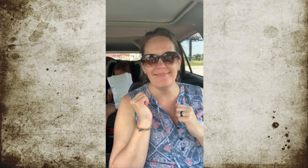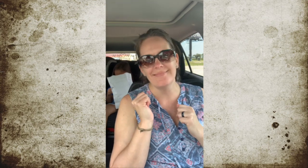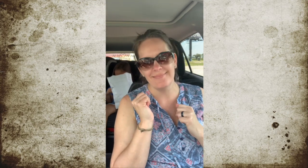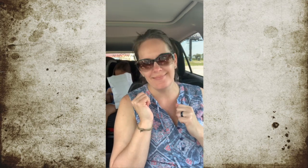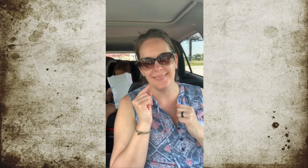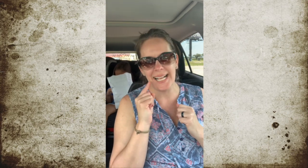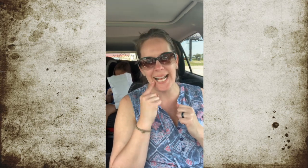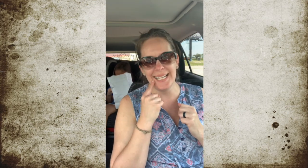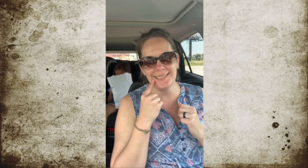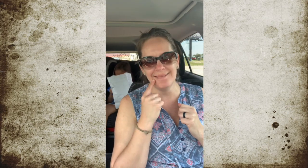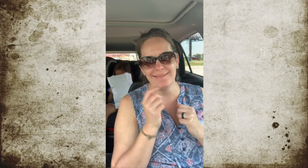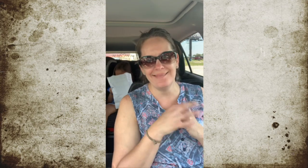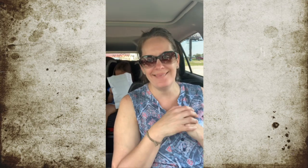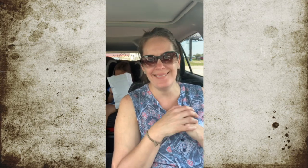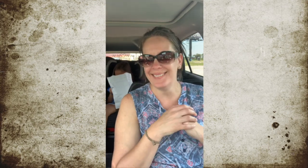Candy....